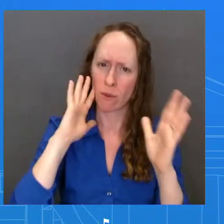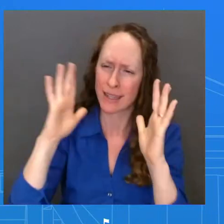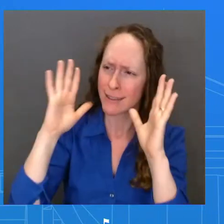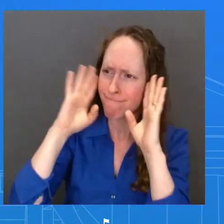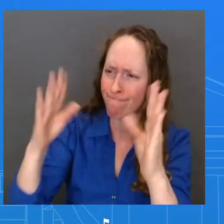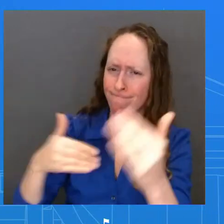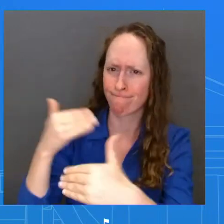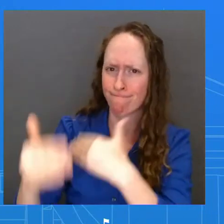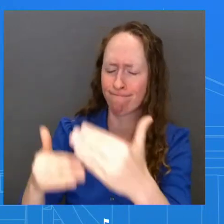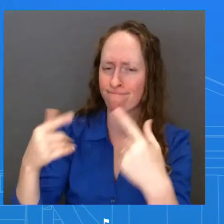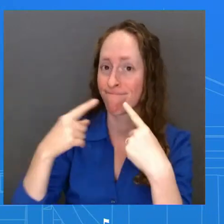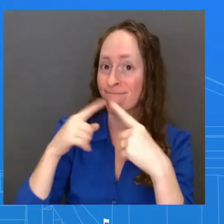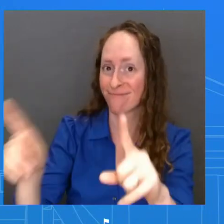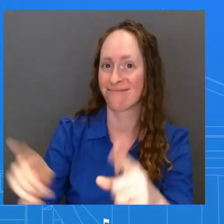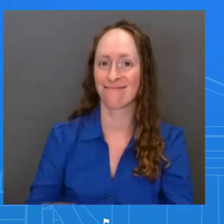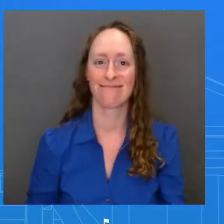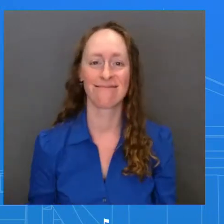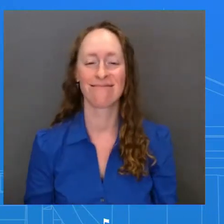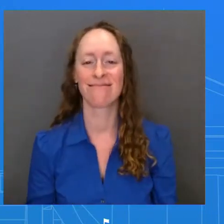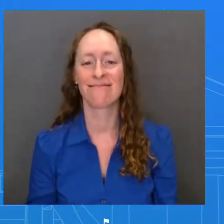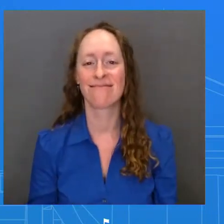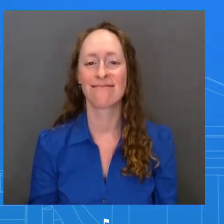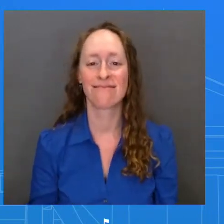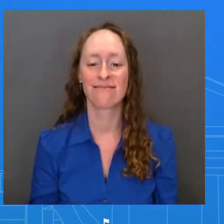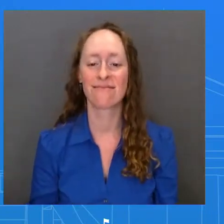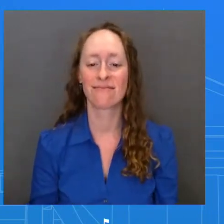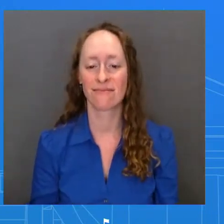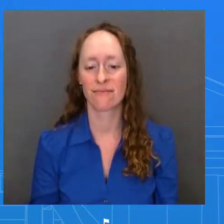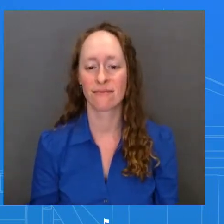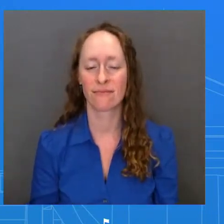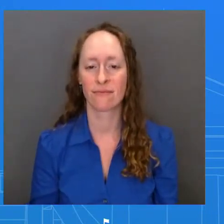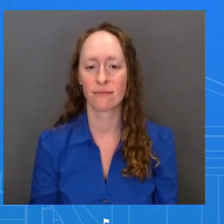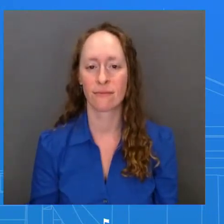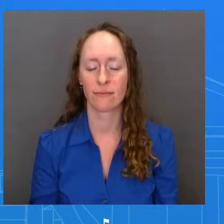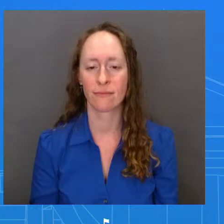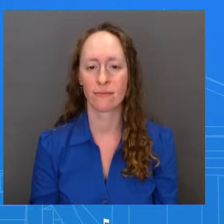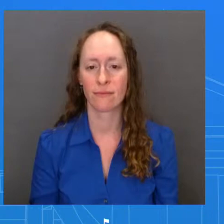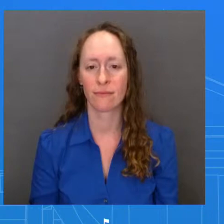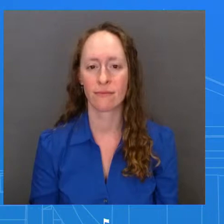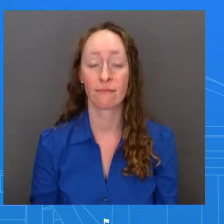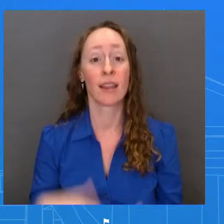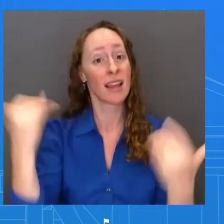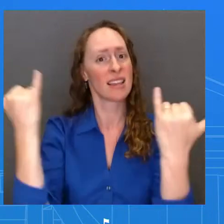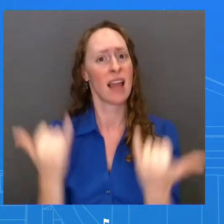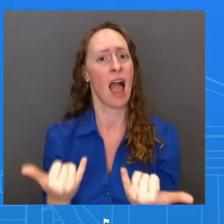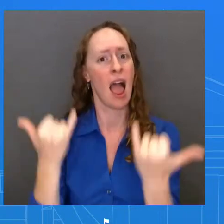are currently investigating the Biden family's ties to foreign entities. The House specifically pointed to Hunter Biden's